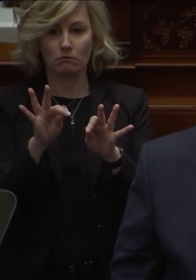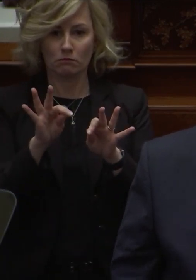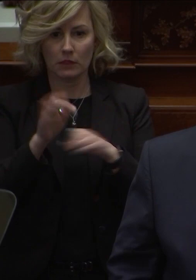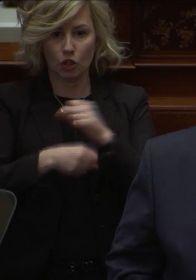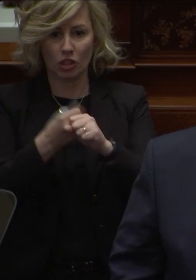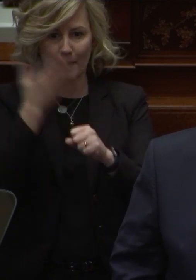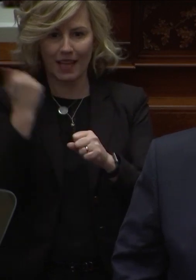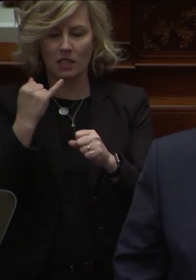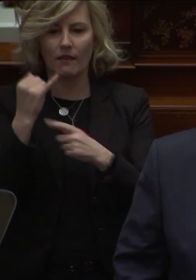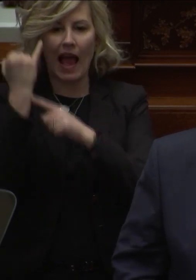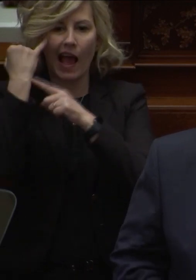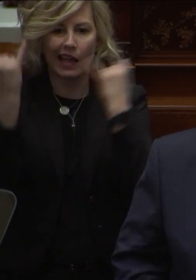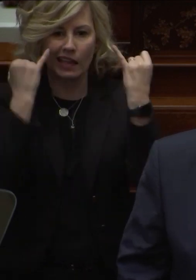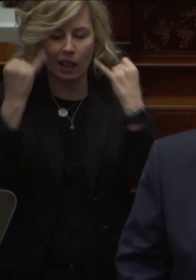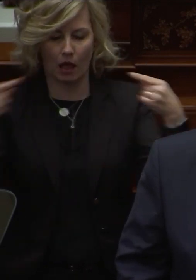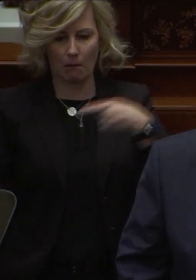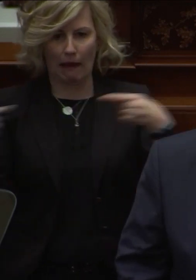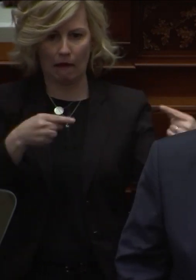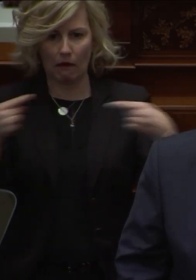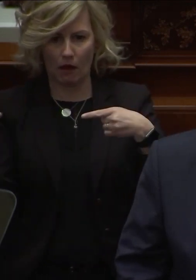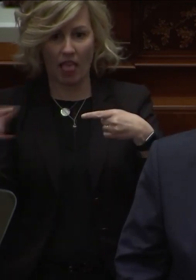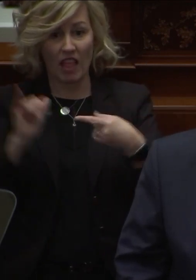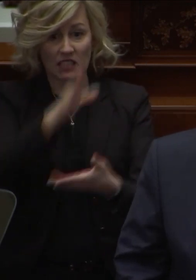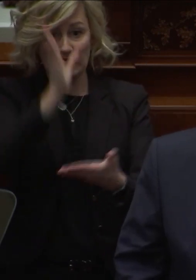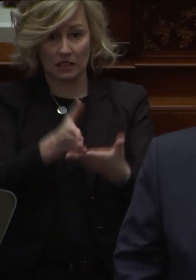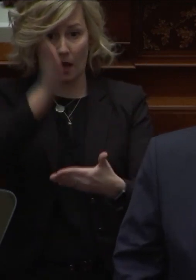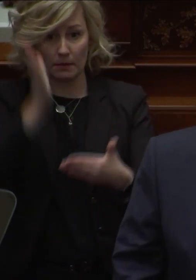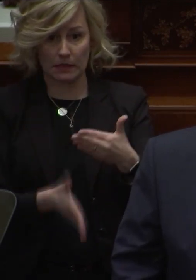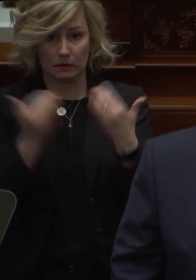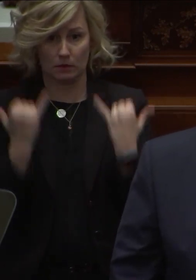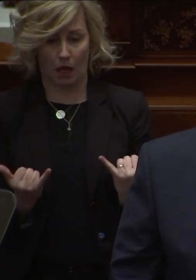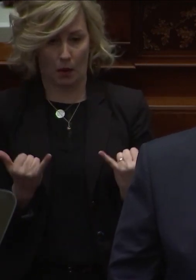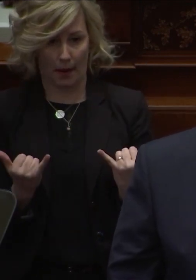COUNTRY, WE LOST FOUR VALUABLE YEARS BECAUSE OF AN IDEOLOGICAL